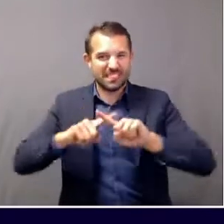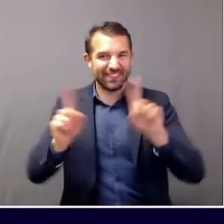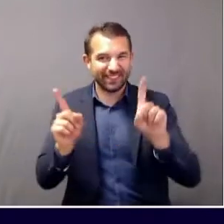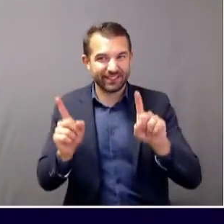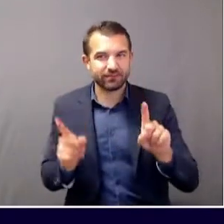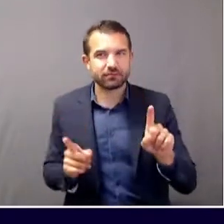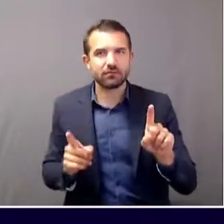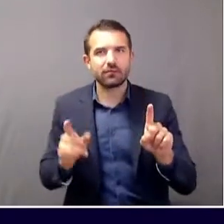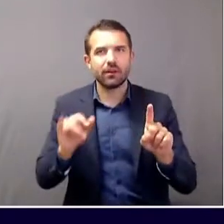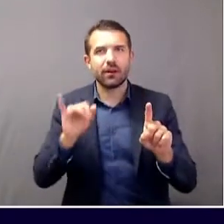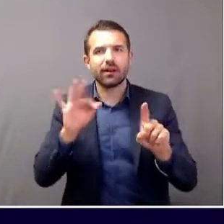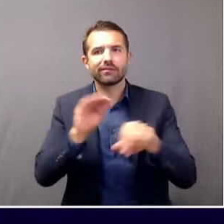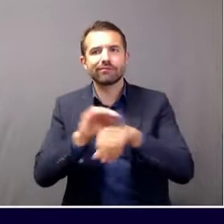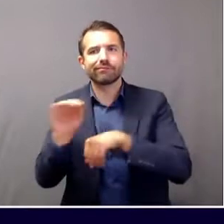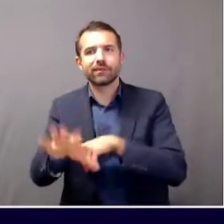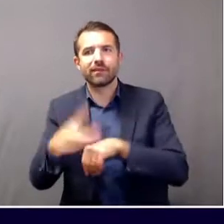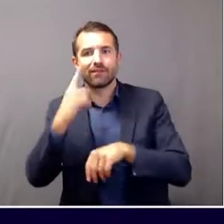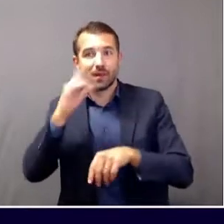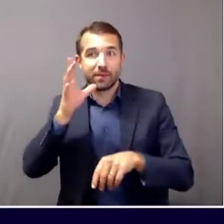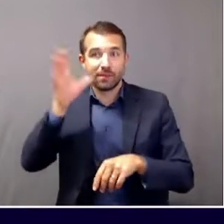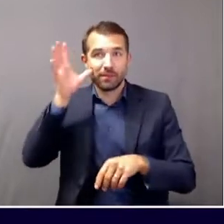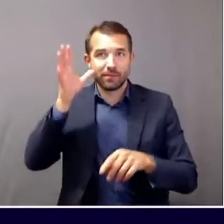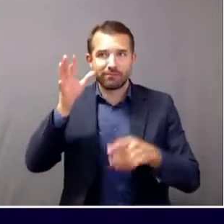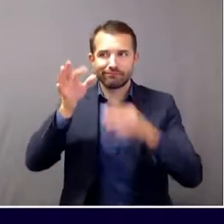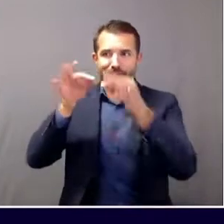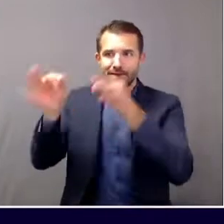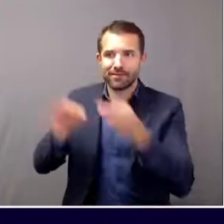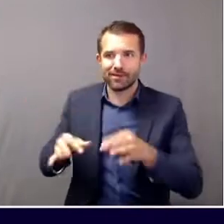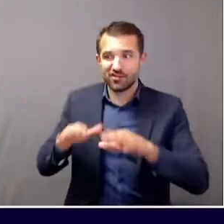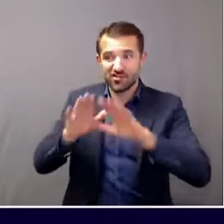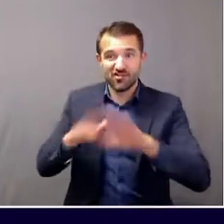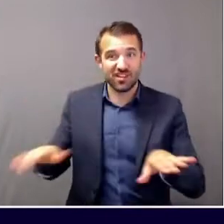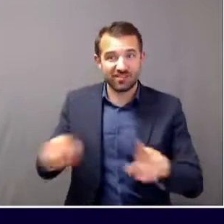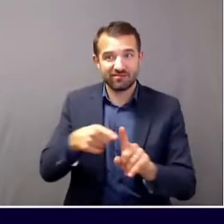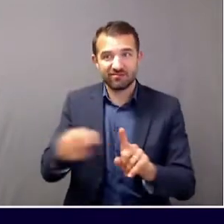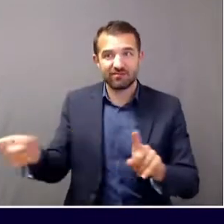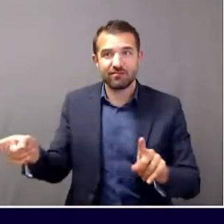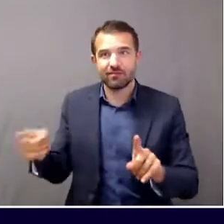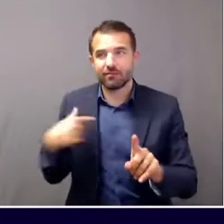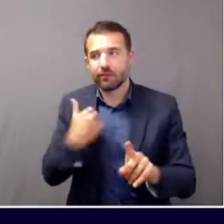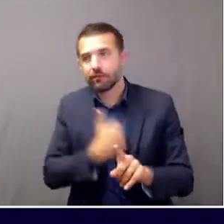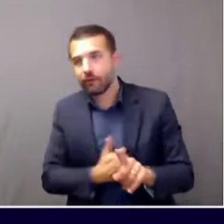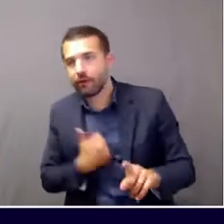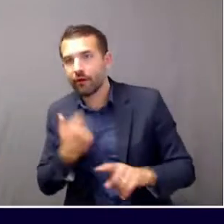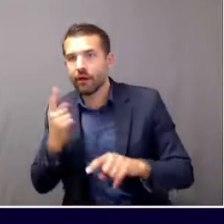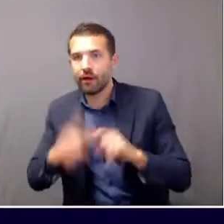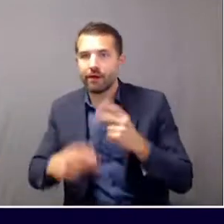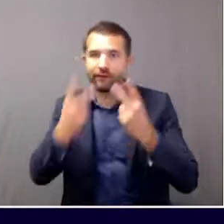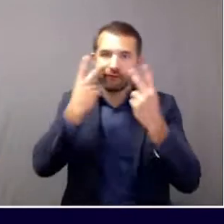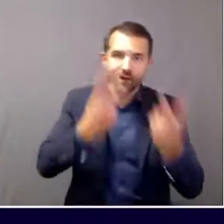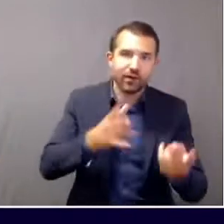they be saying and what would